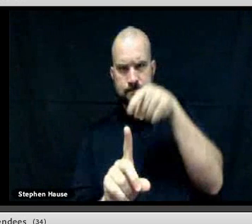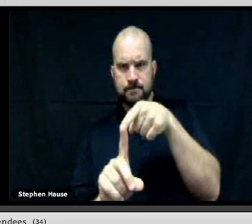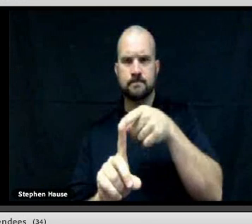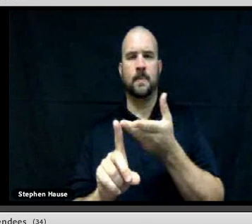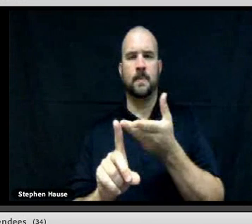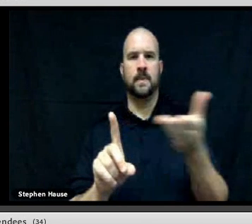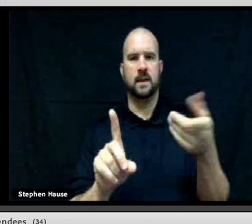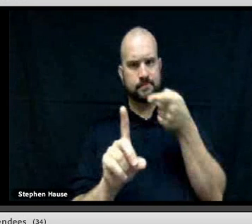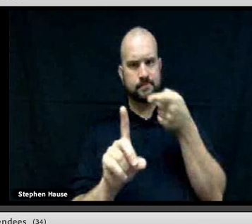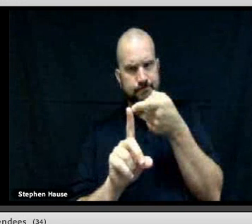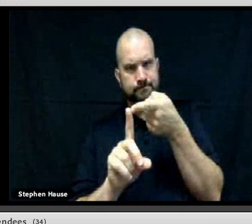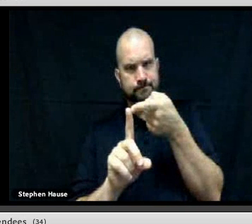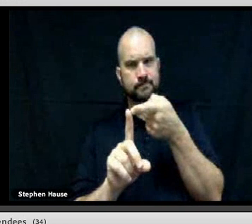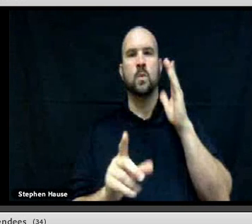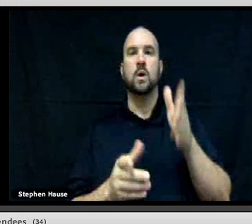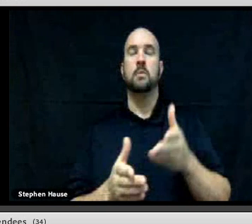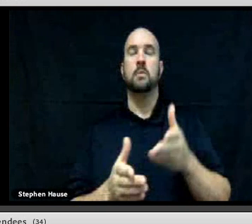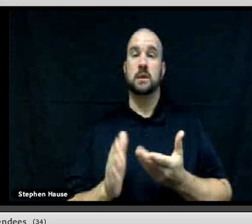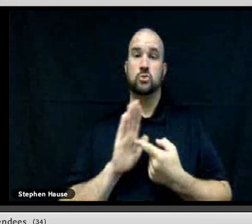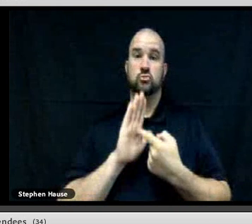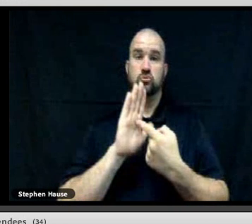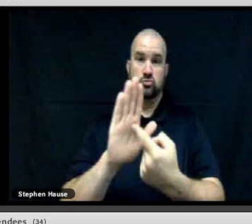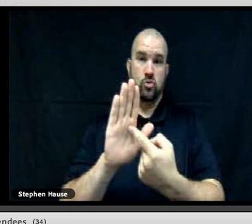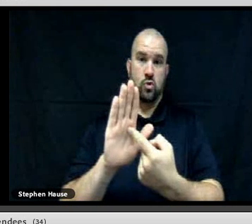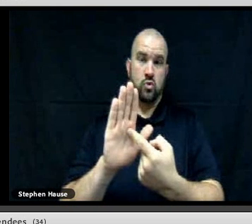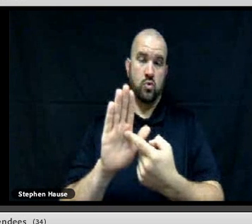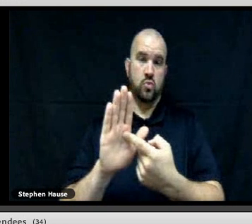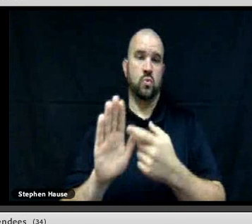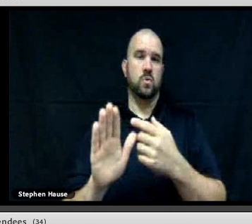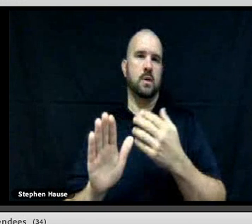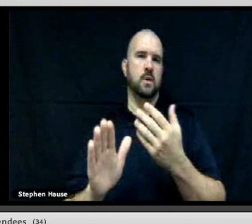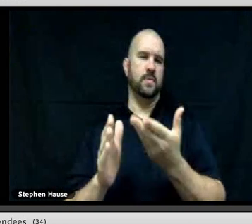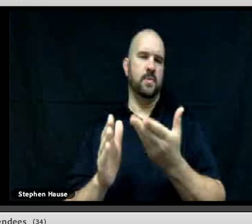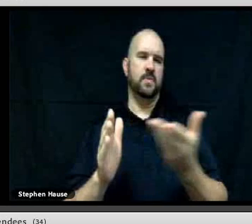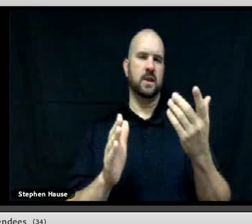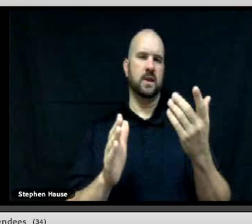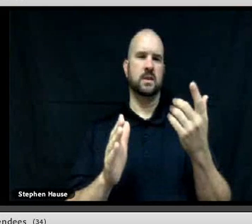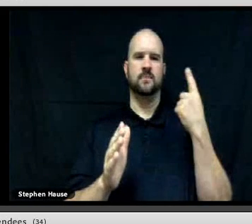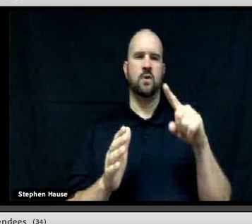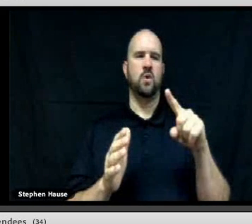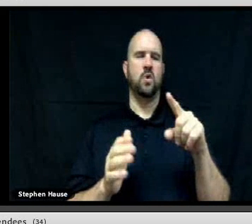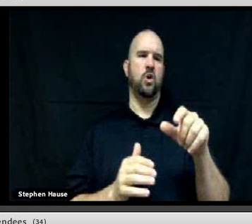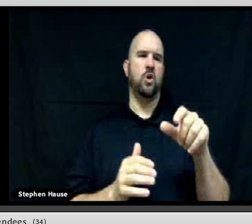with objects from lots of other institutions and, um, not everything in a collection